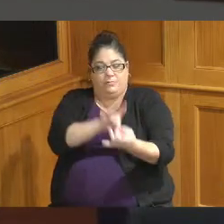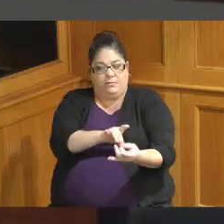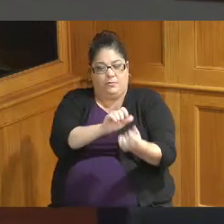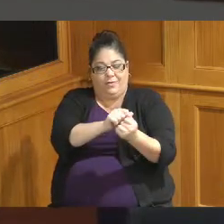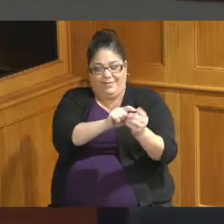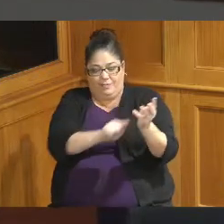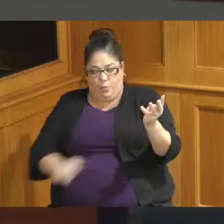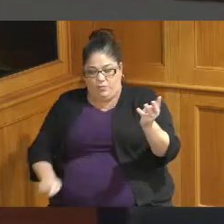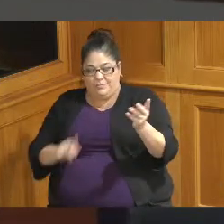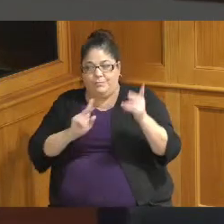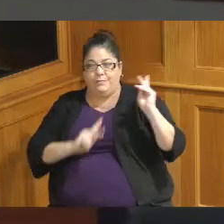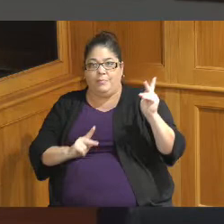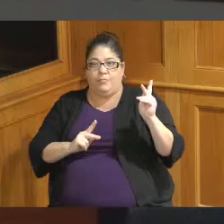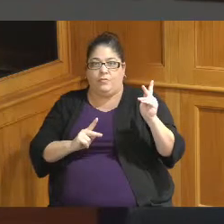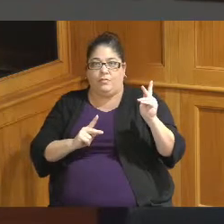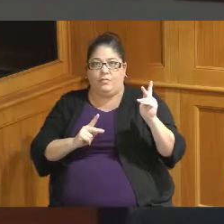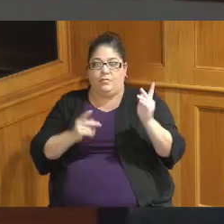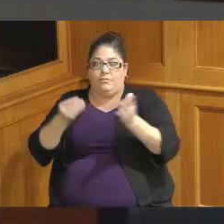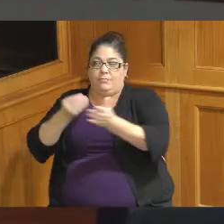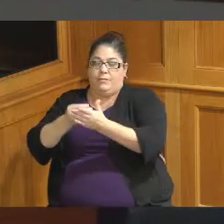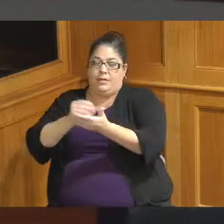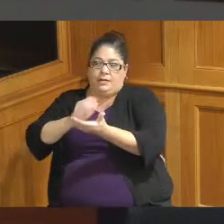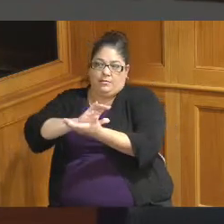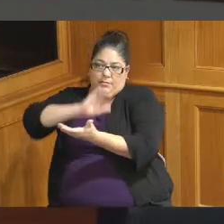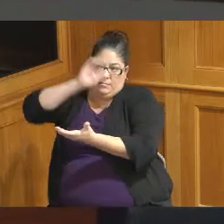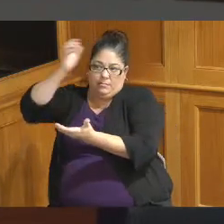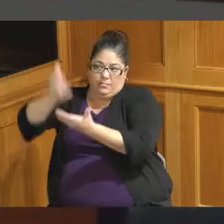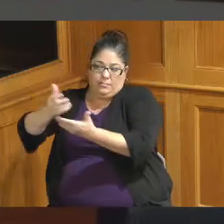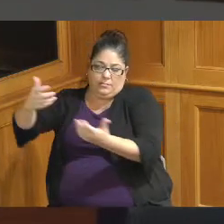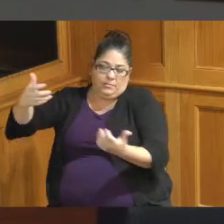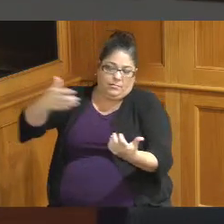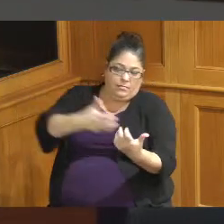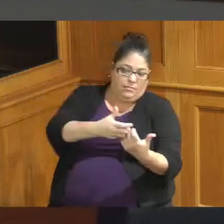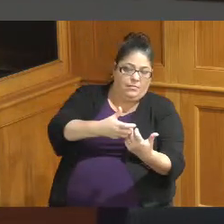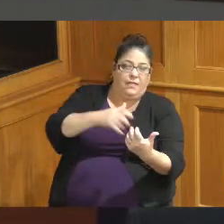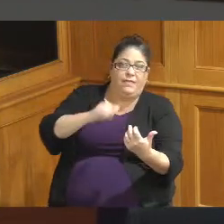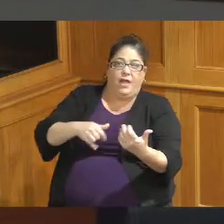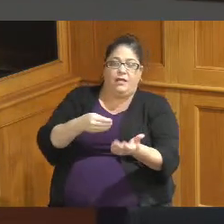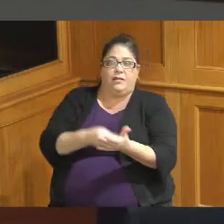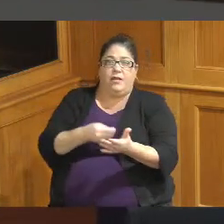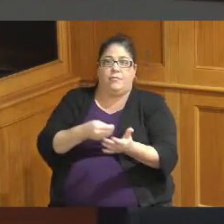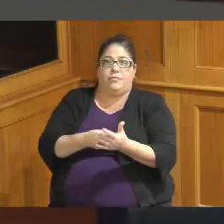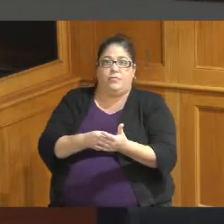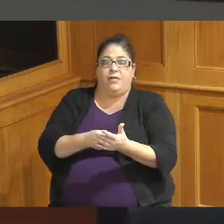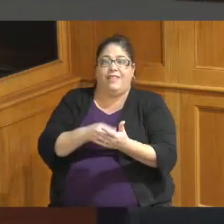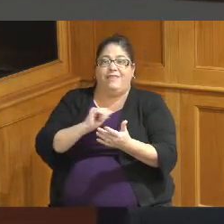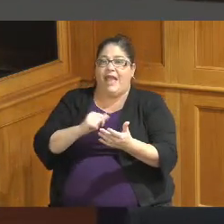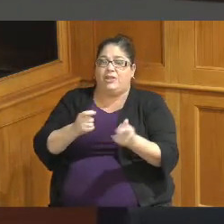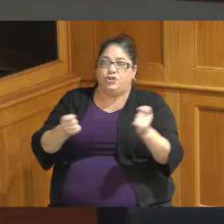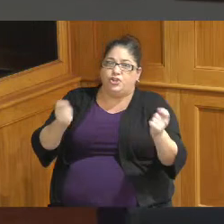the queue and that number is a is a unfortunately a a moving Target and it depends upon a lot of